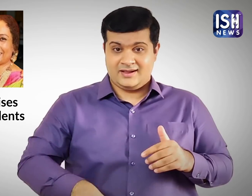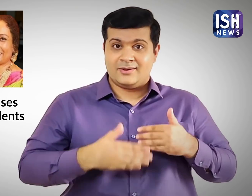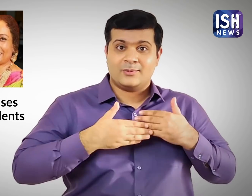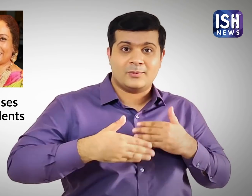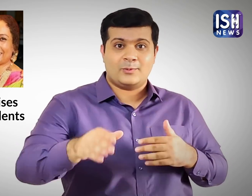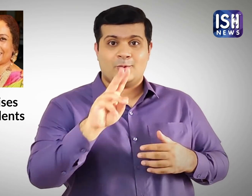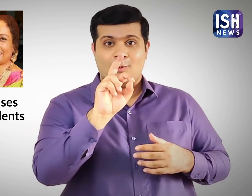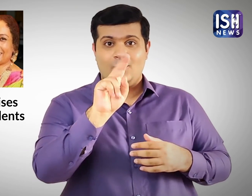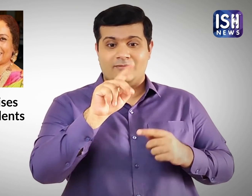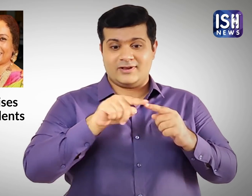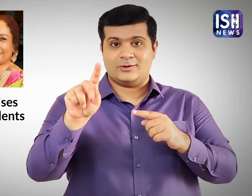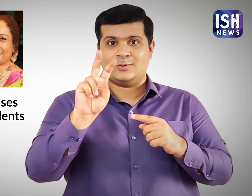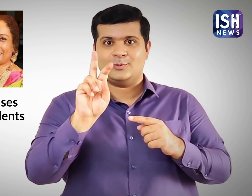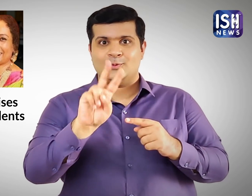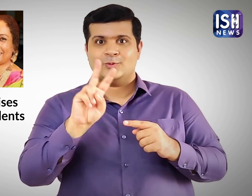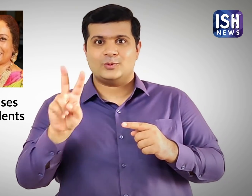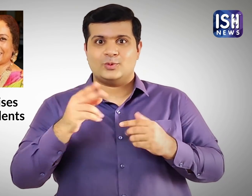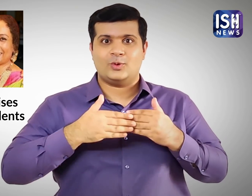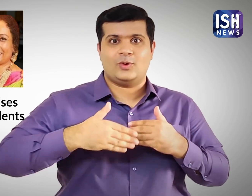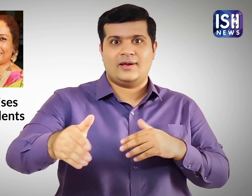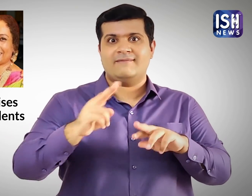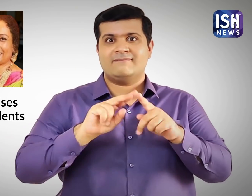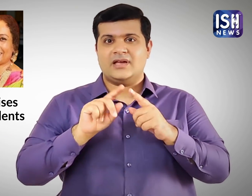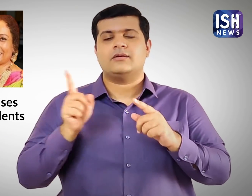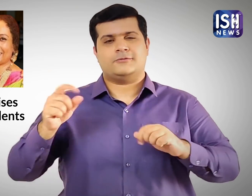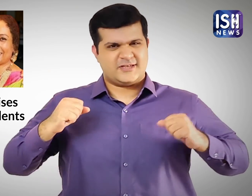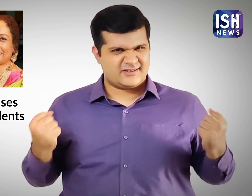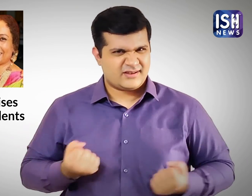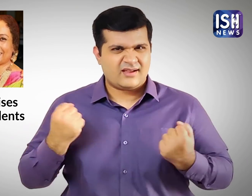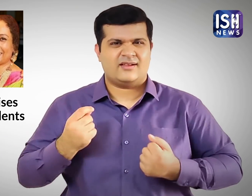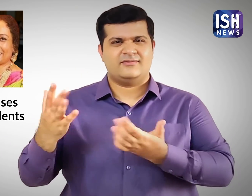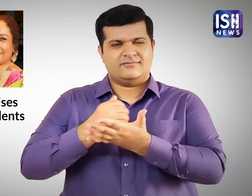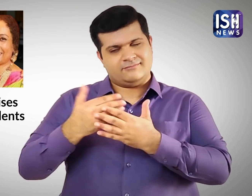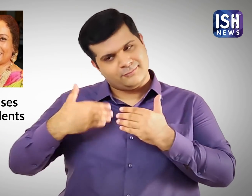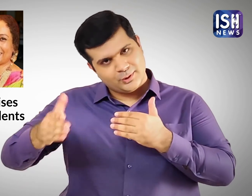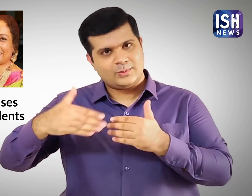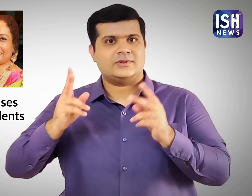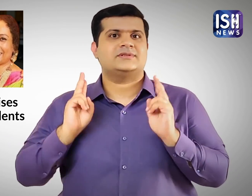They are now looking at sponsors for students for the academic year of 2021-22.